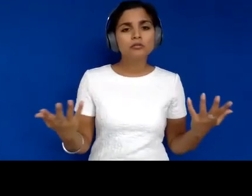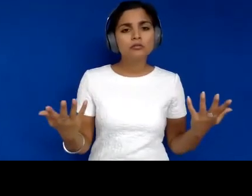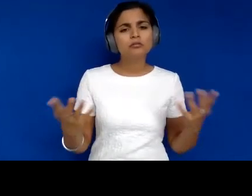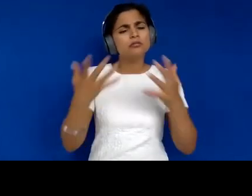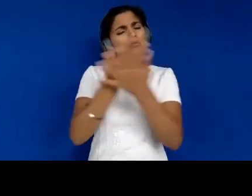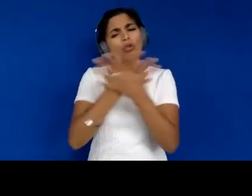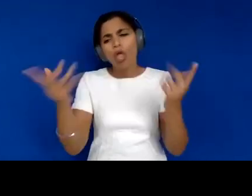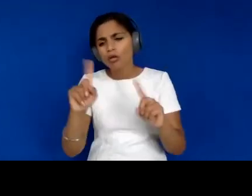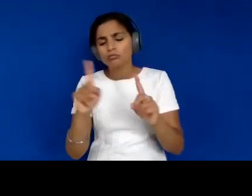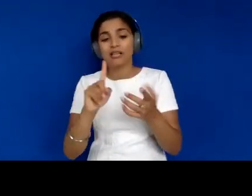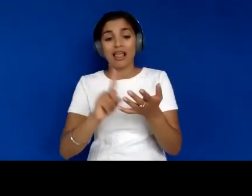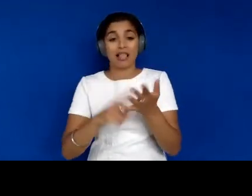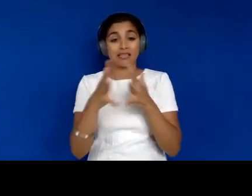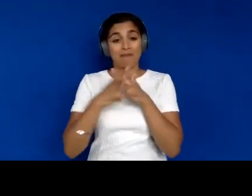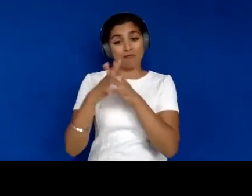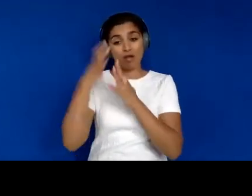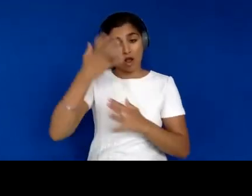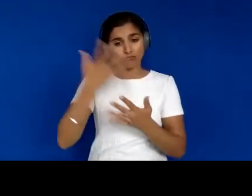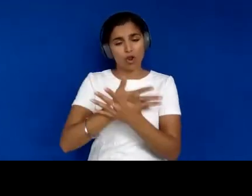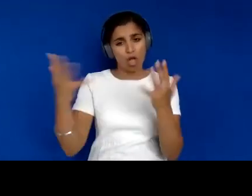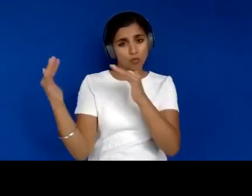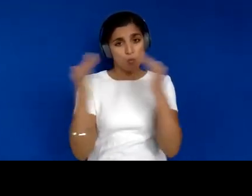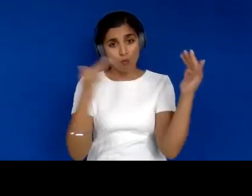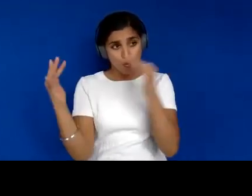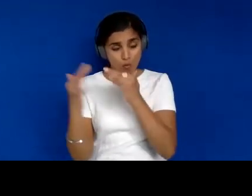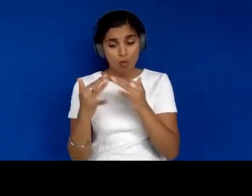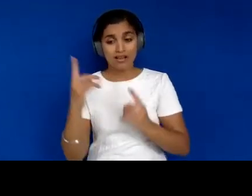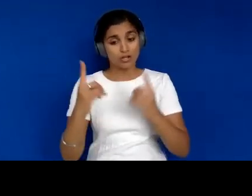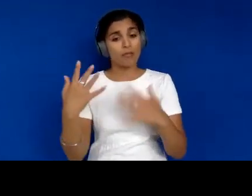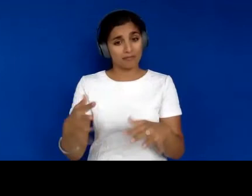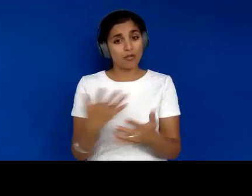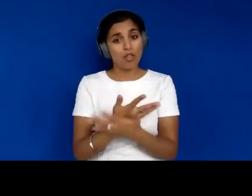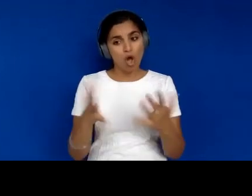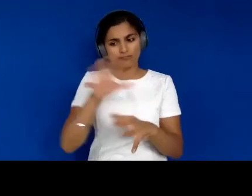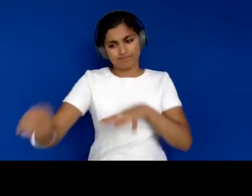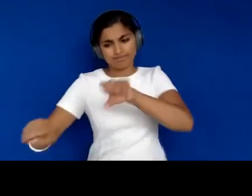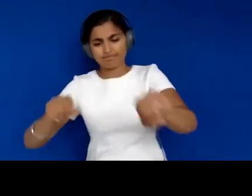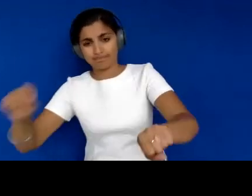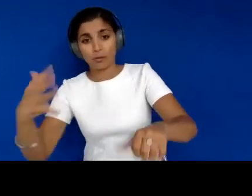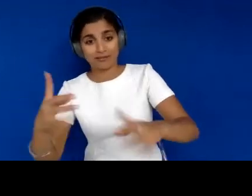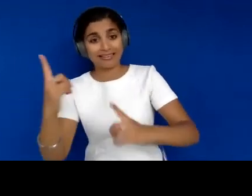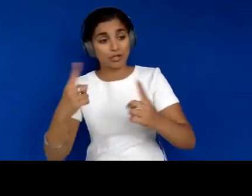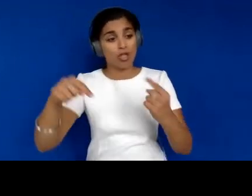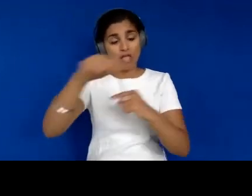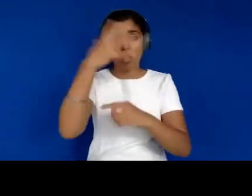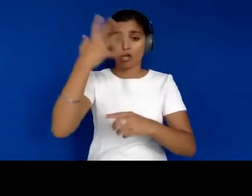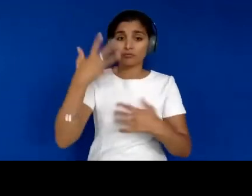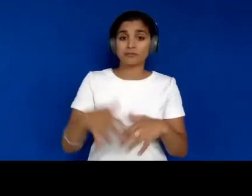some have occupied others and they do not share the same level of financial